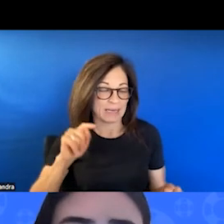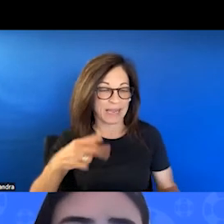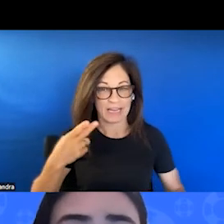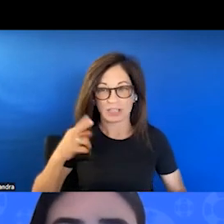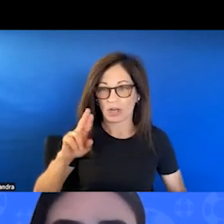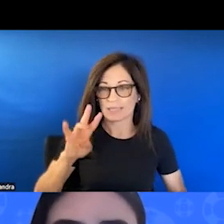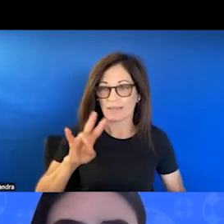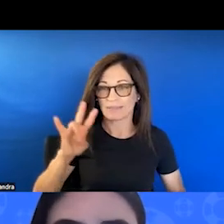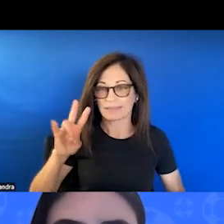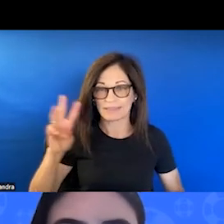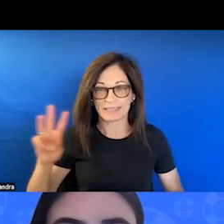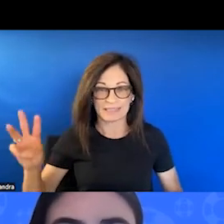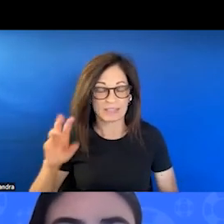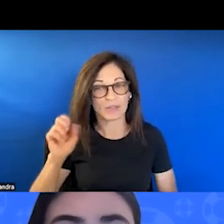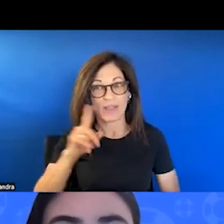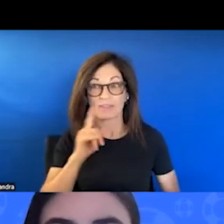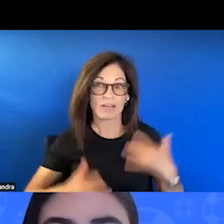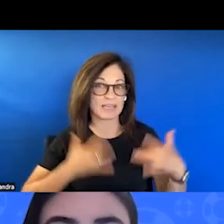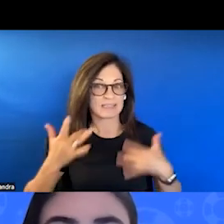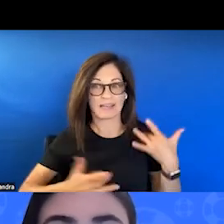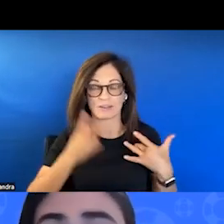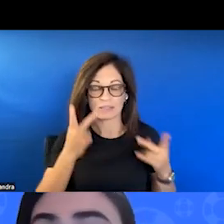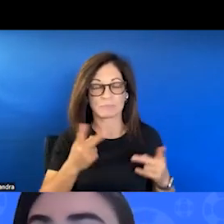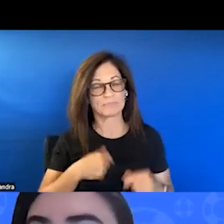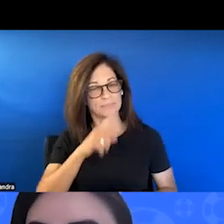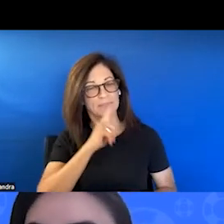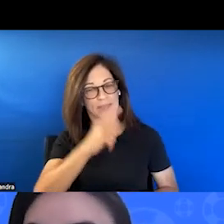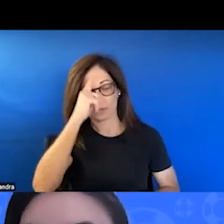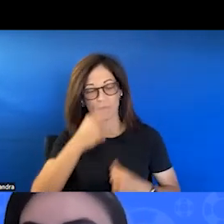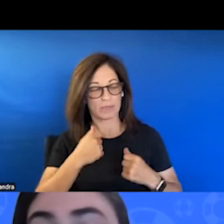SO THAT ONE IS REALLY EXCITING TO SEE. I BELIEVE, THEY'RE GOING THROUGH AMENDMENTS AS WE SPEAK. IT